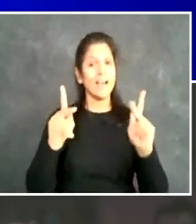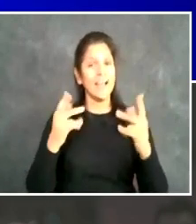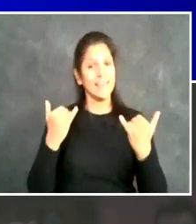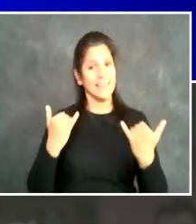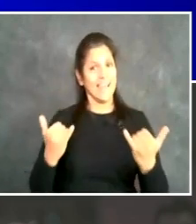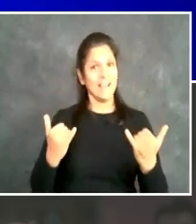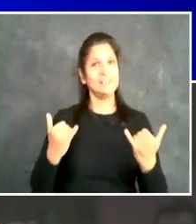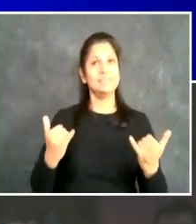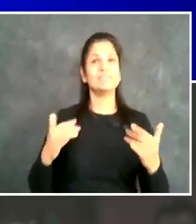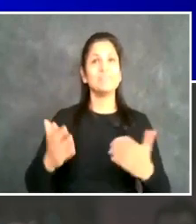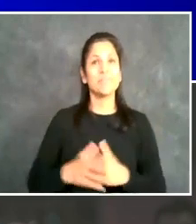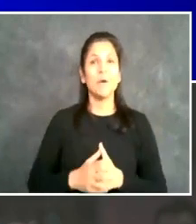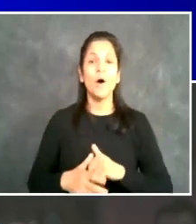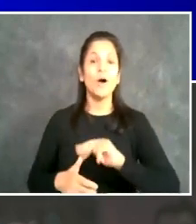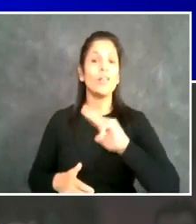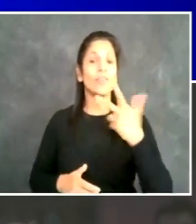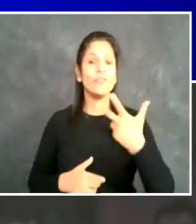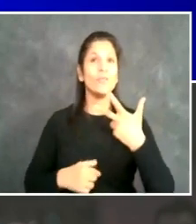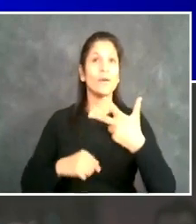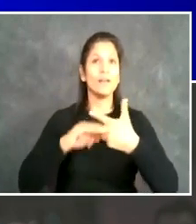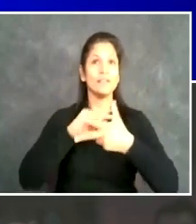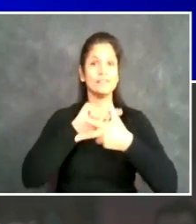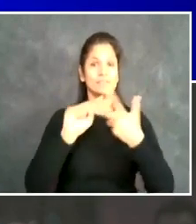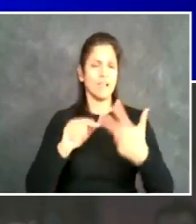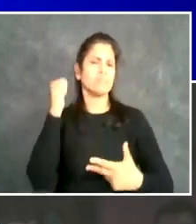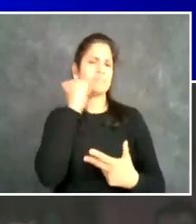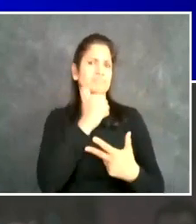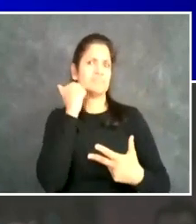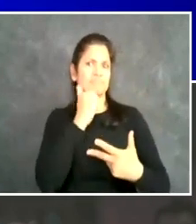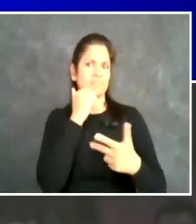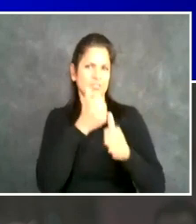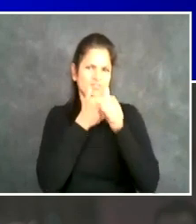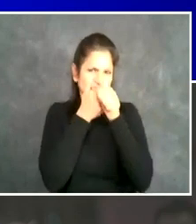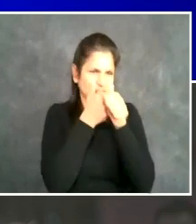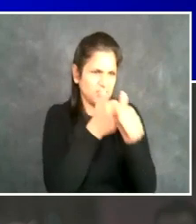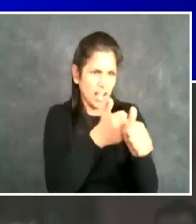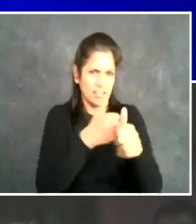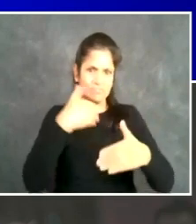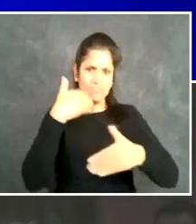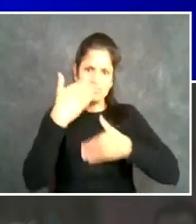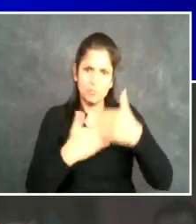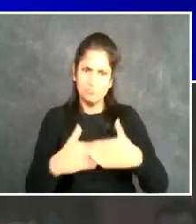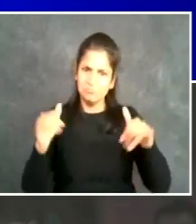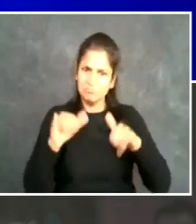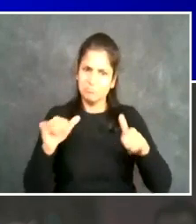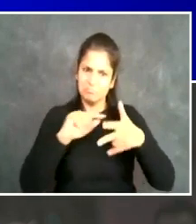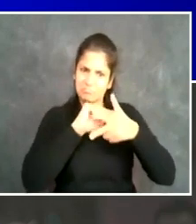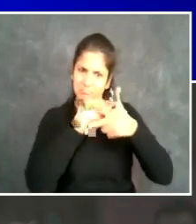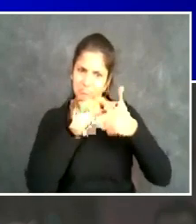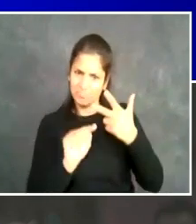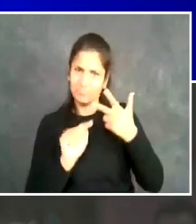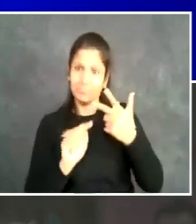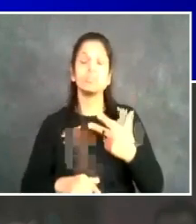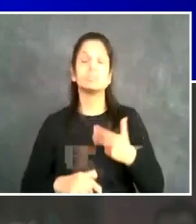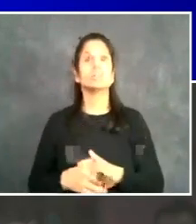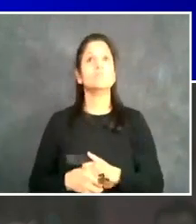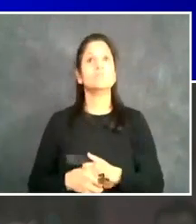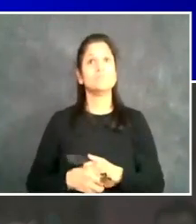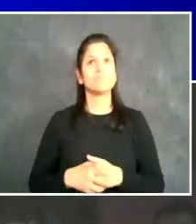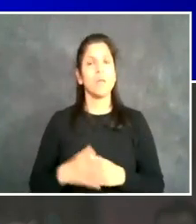OKAY. LET'S NOW TALK ABOUT WHAT WE TALK ABOUT EVERY SINGLE DAY, WHICH IS THE DAILY INDICATORS.